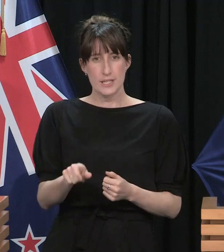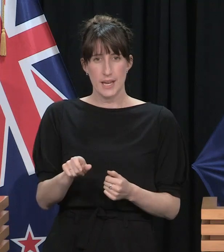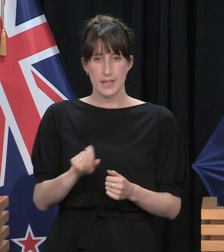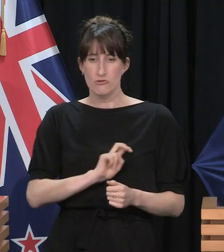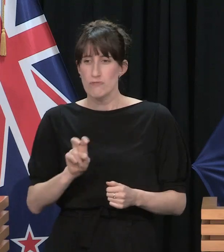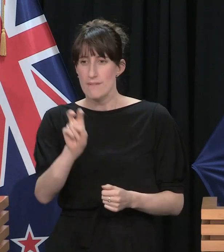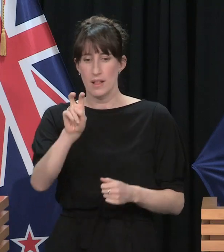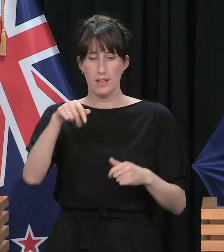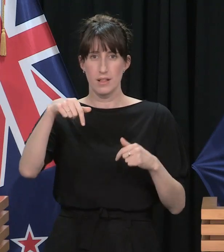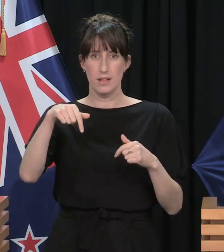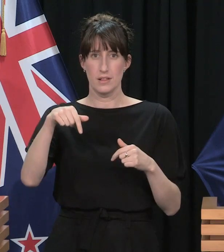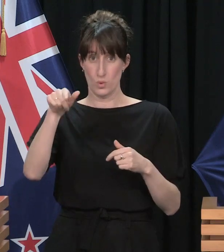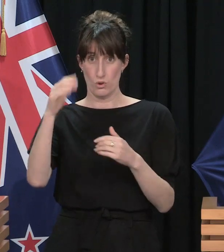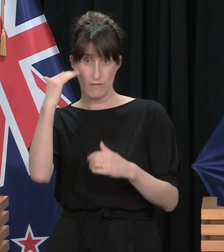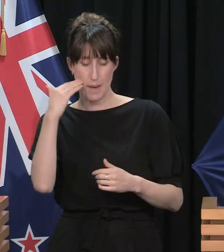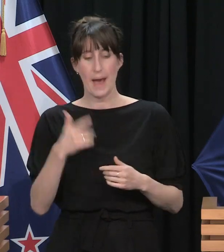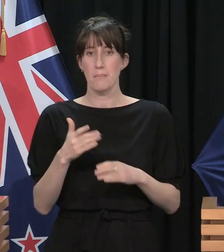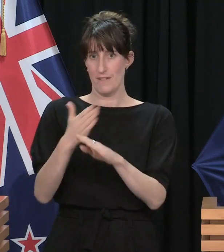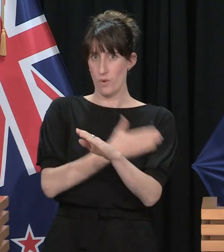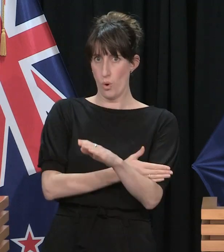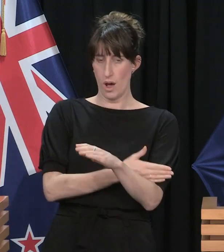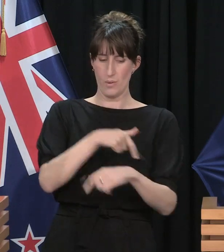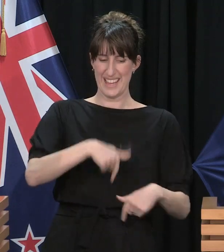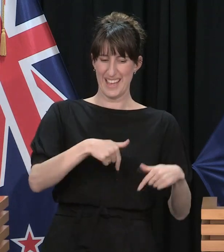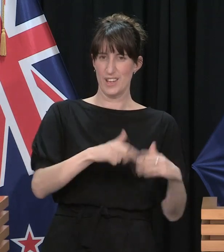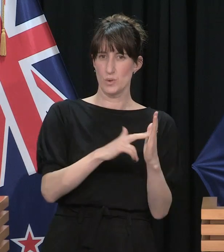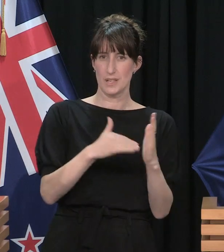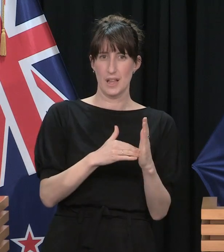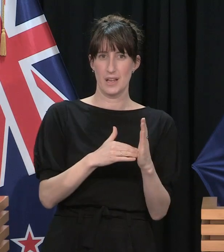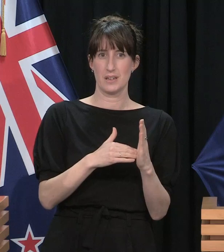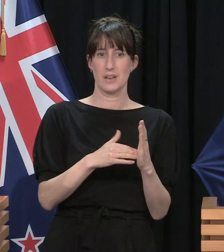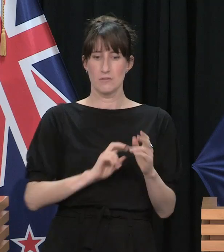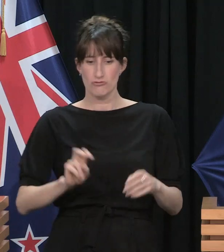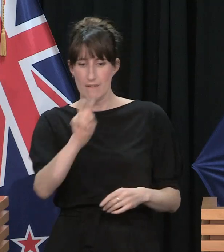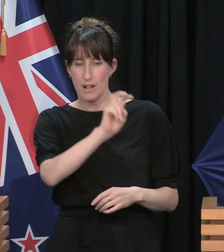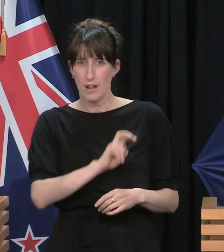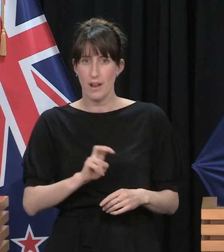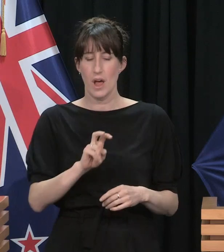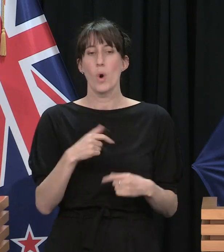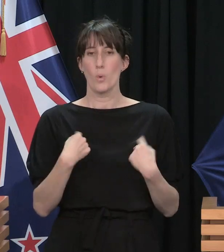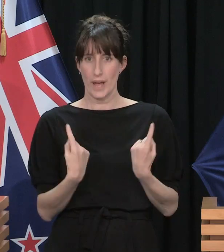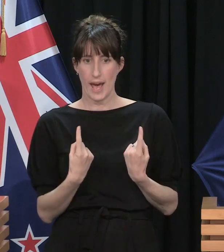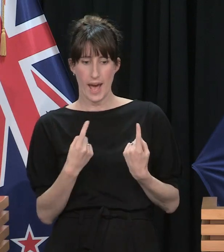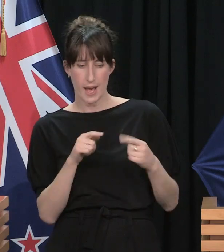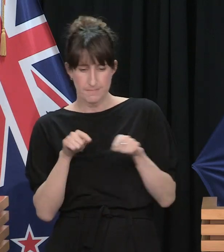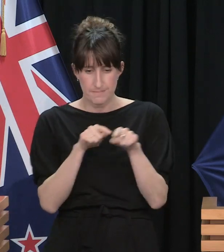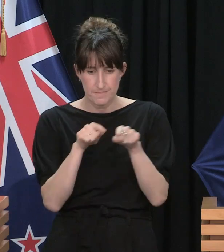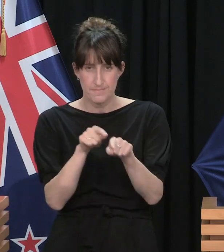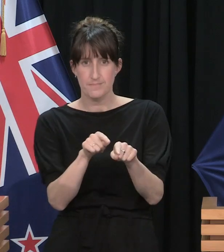contact-tracing, as we get more information about the individuals' movements when they were here in New Zealand